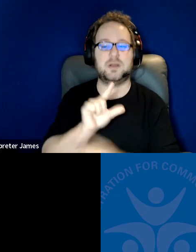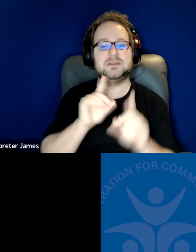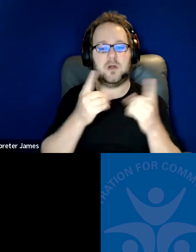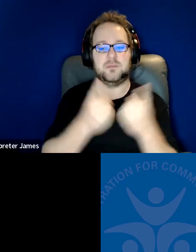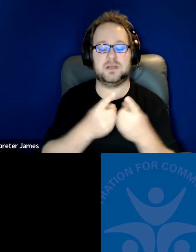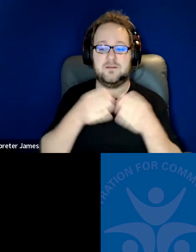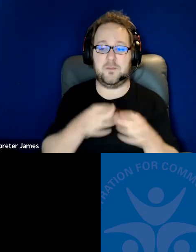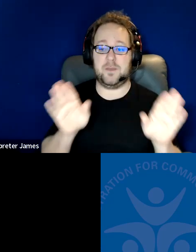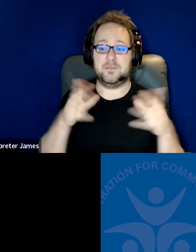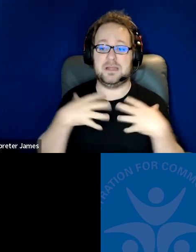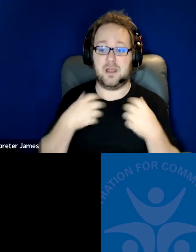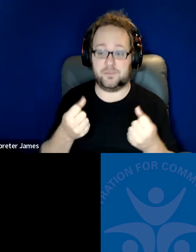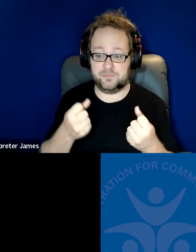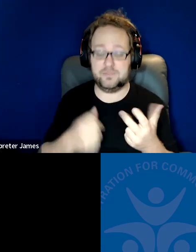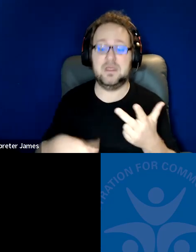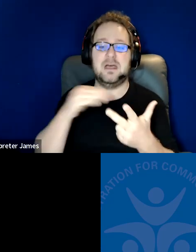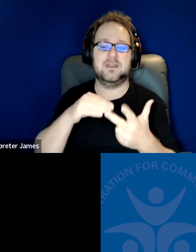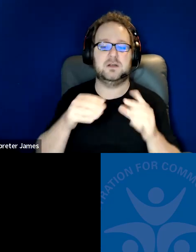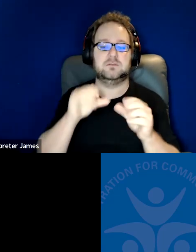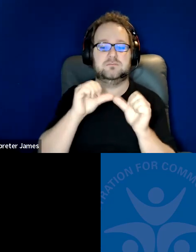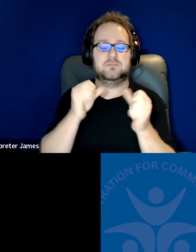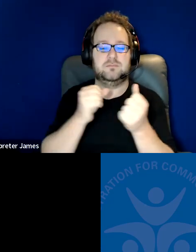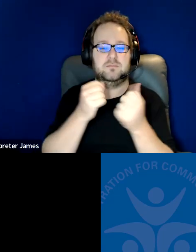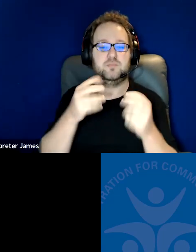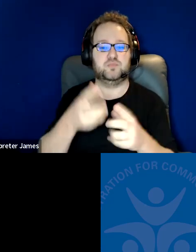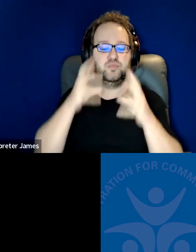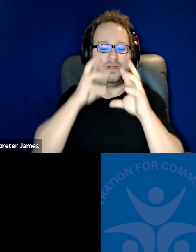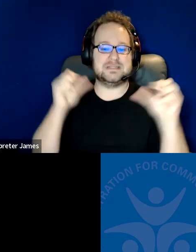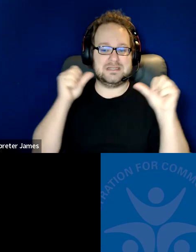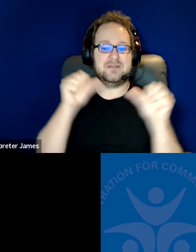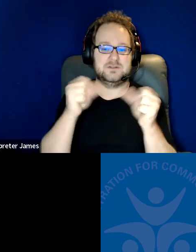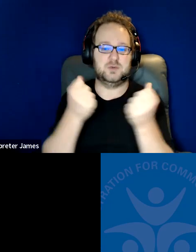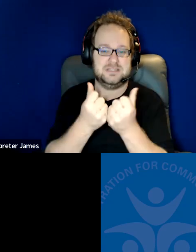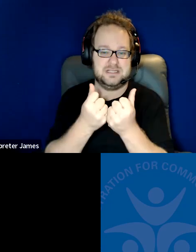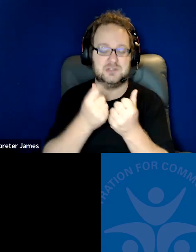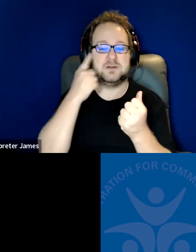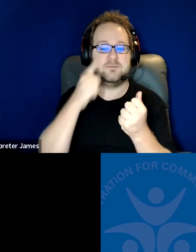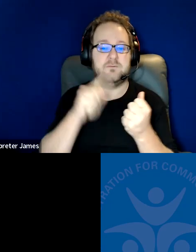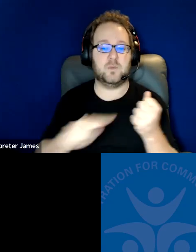As well as the President of the Association of State and Territorial Health Officials. After Dr.